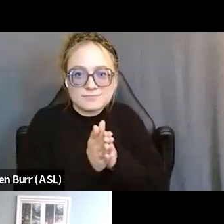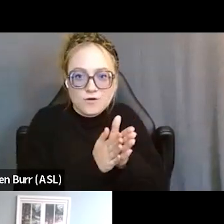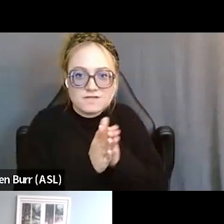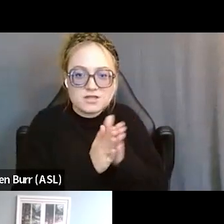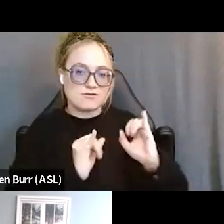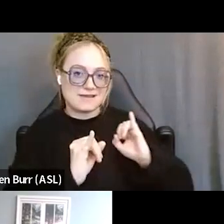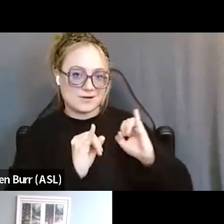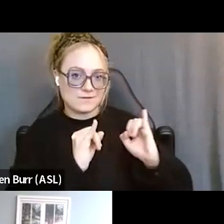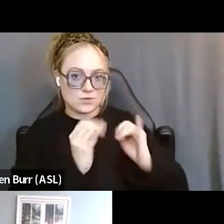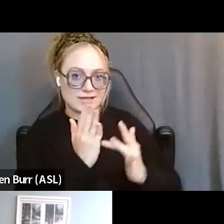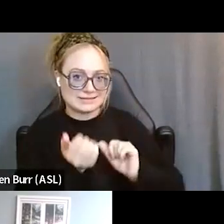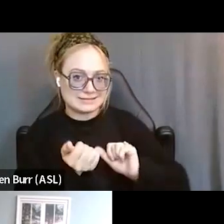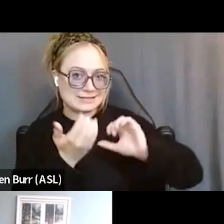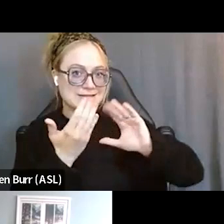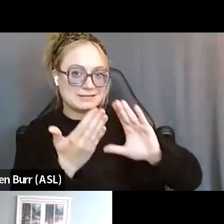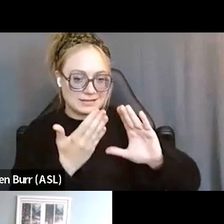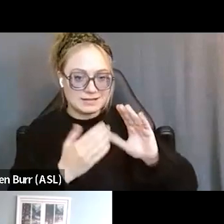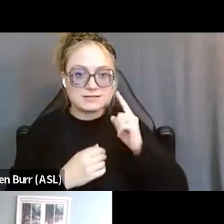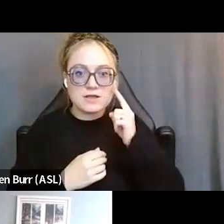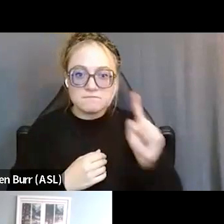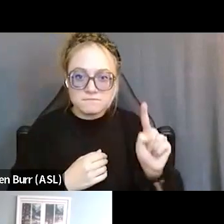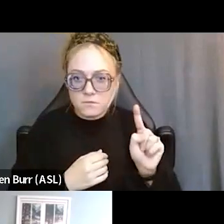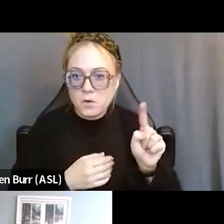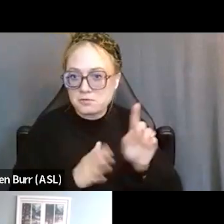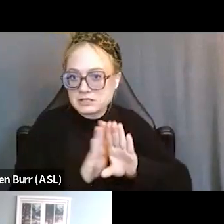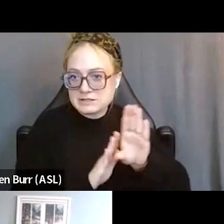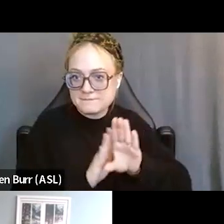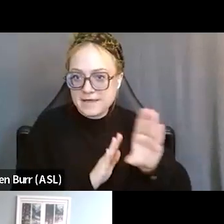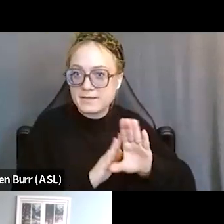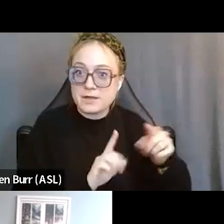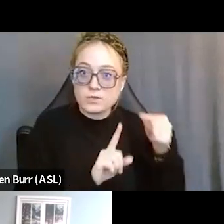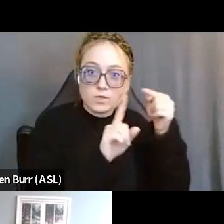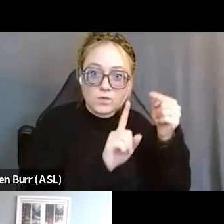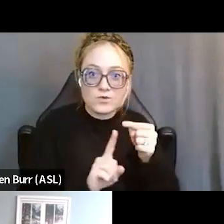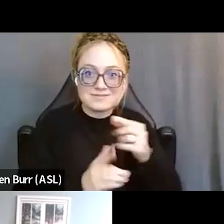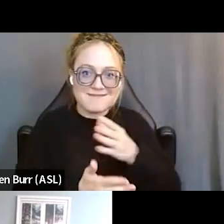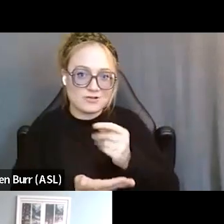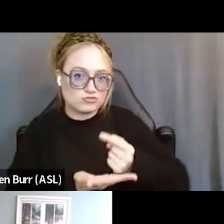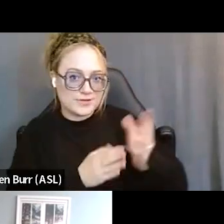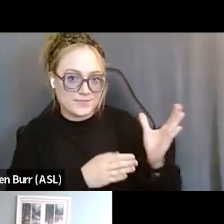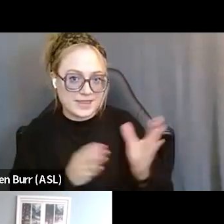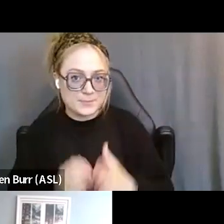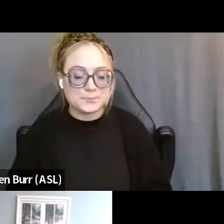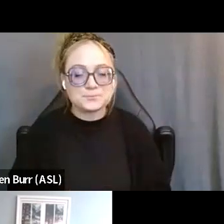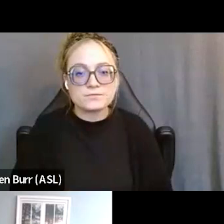between their behaviors and their goals. And I will say that all this be said in the context